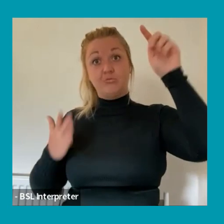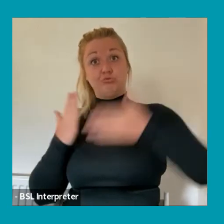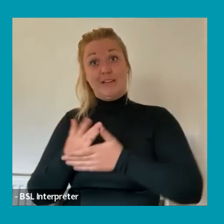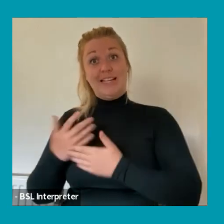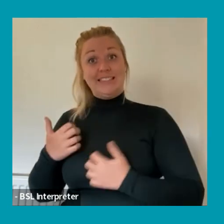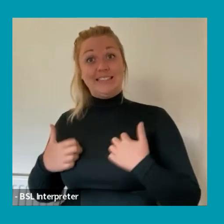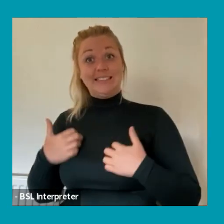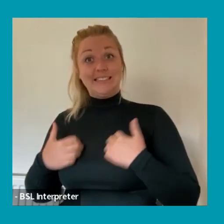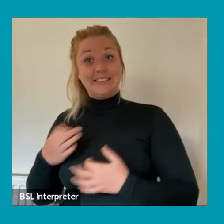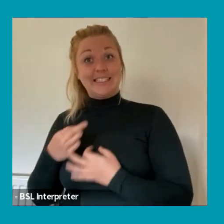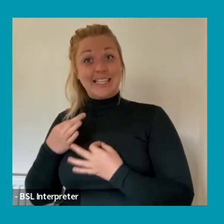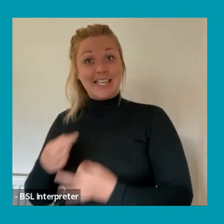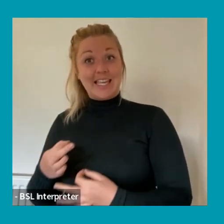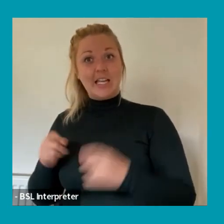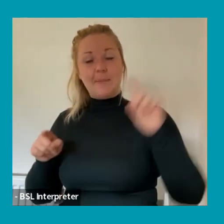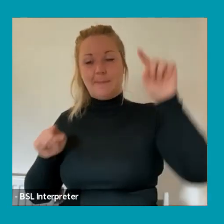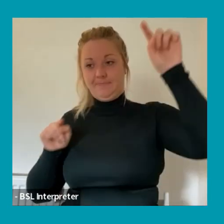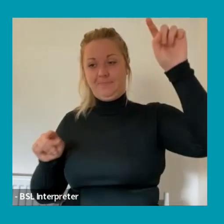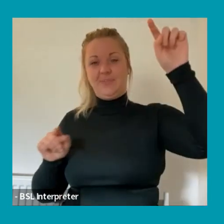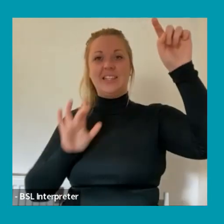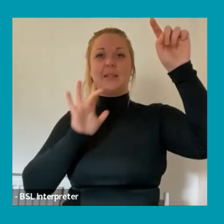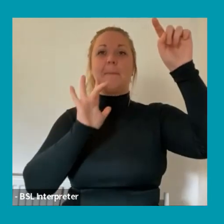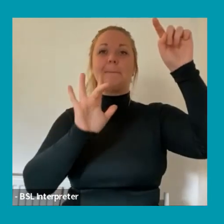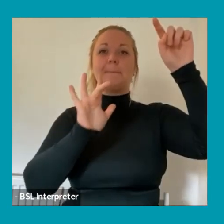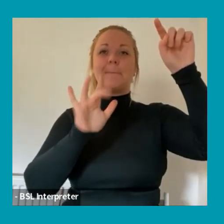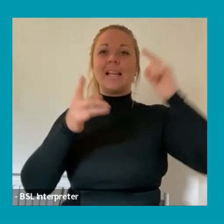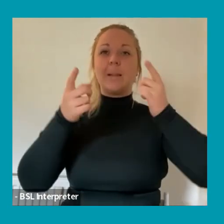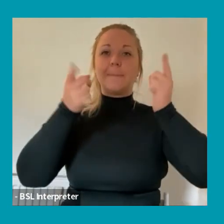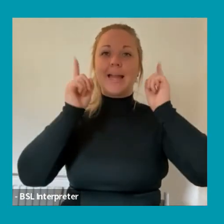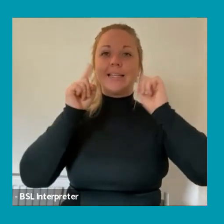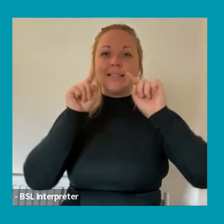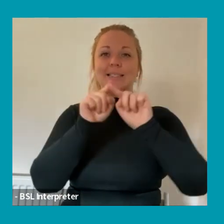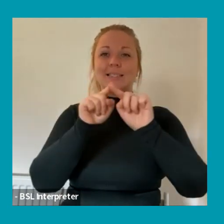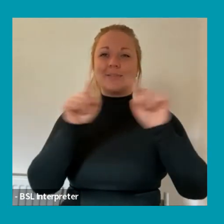But you get those managers in the middle, who might be frightened of change.